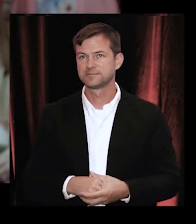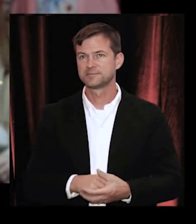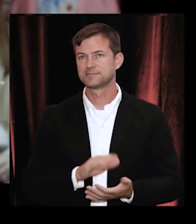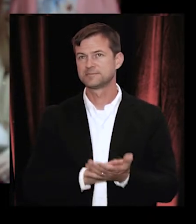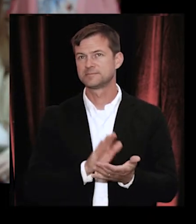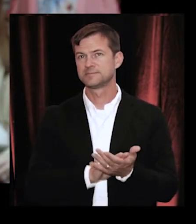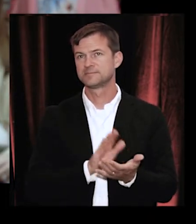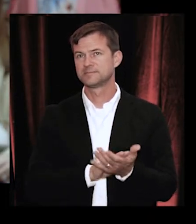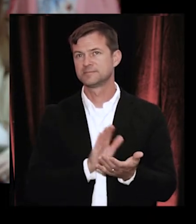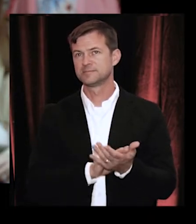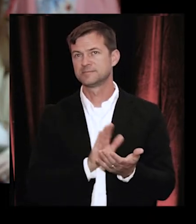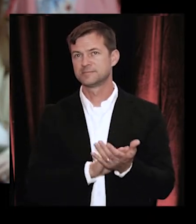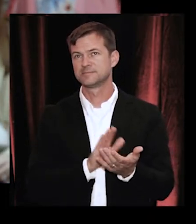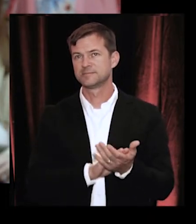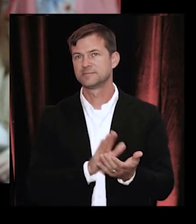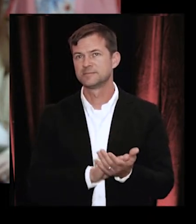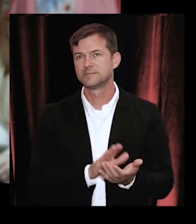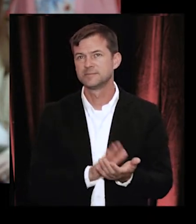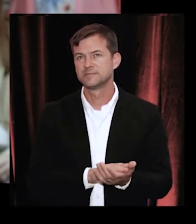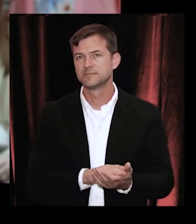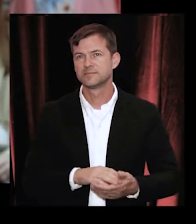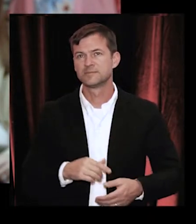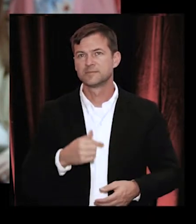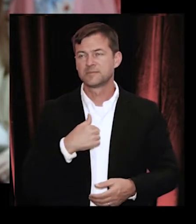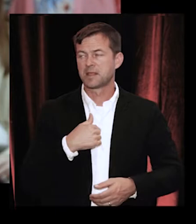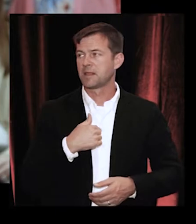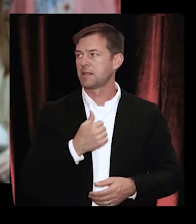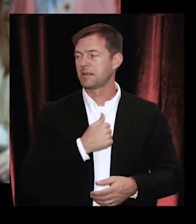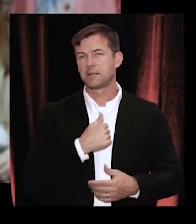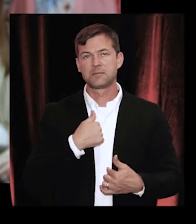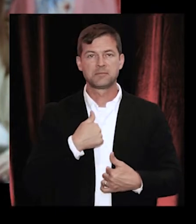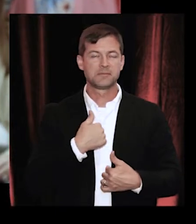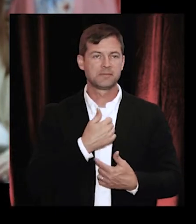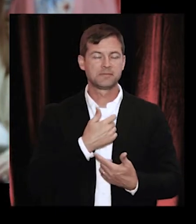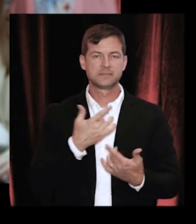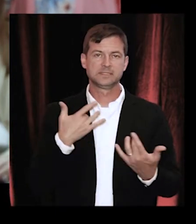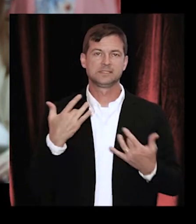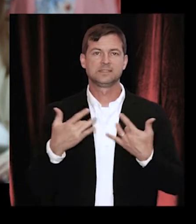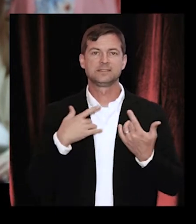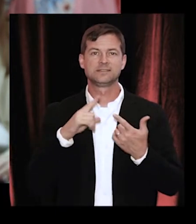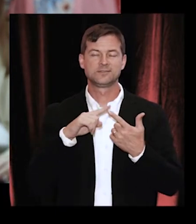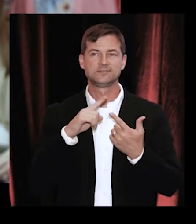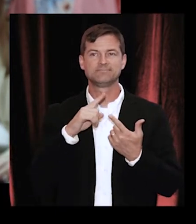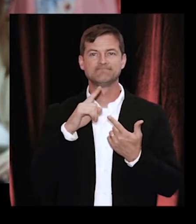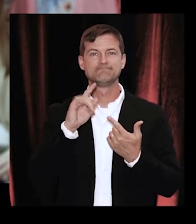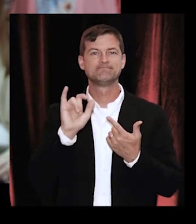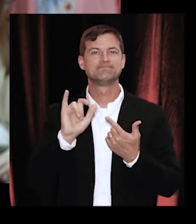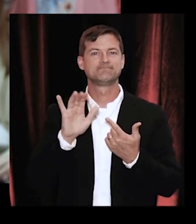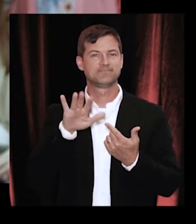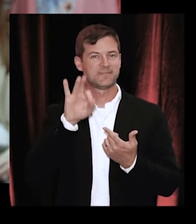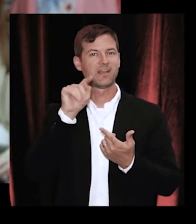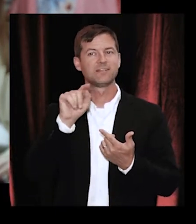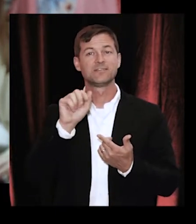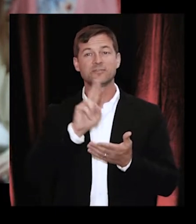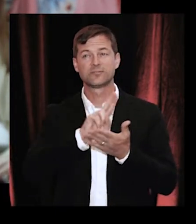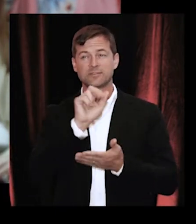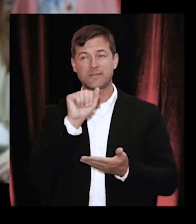We were absolutely elated to receive notification that the University of Alabama had been